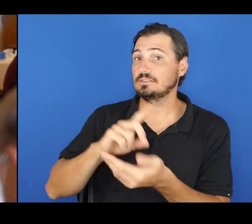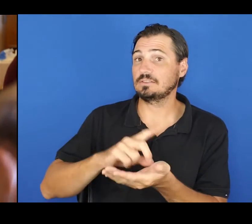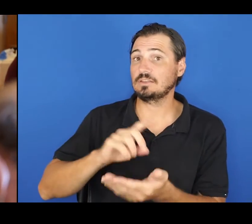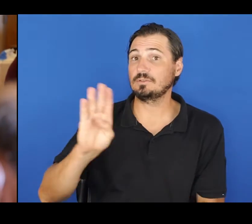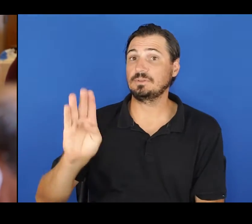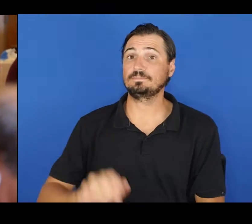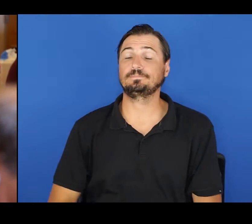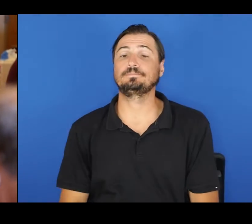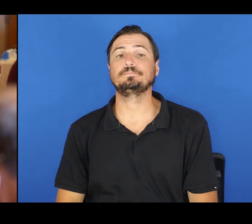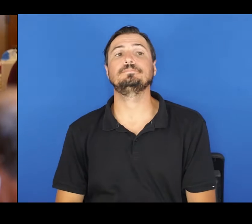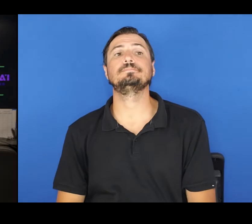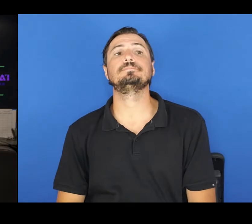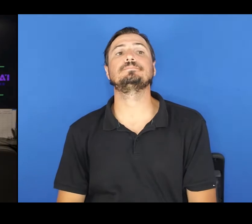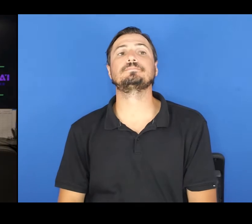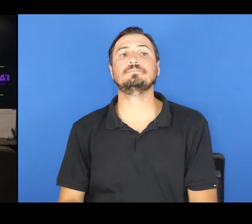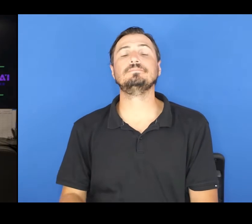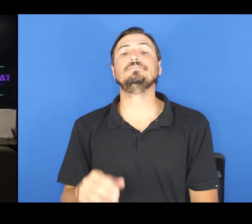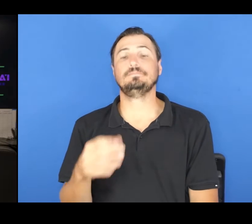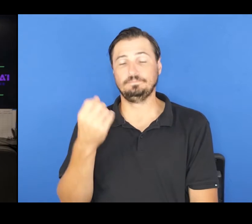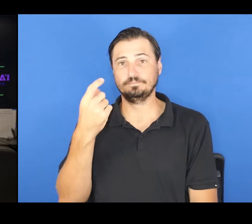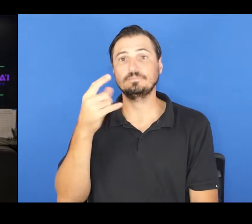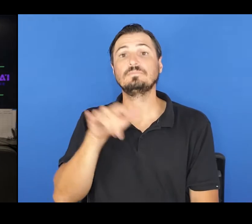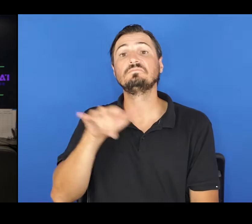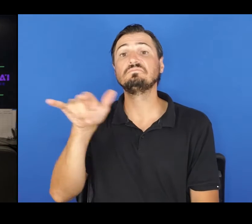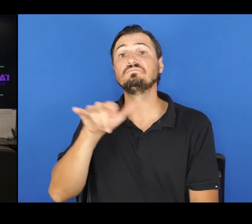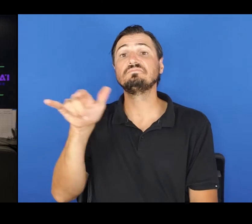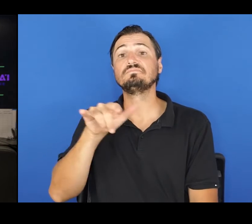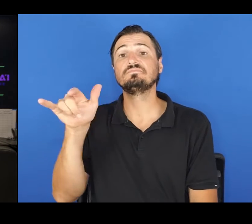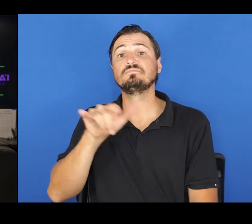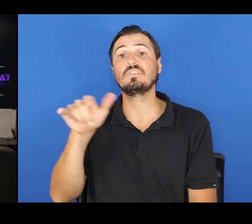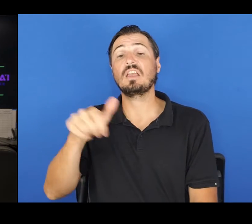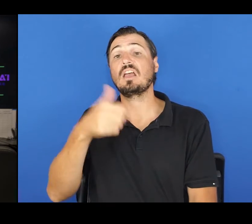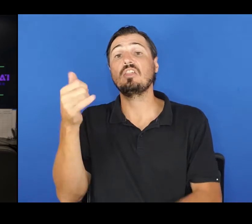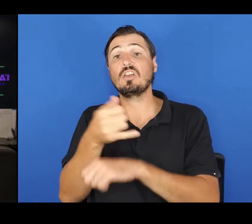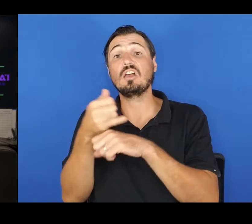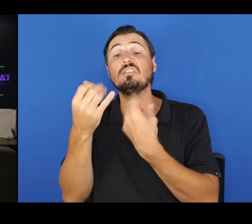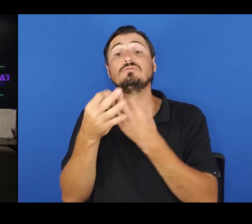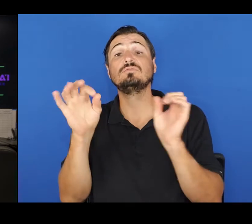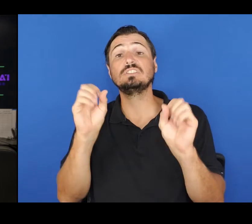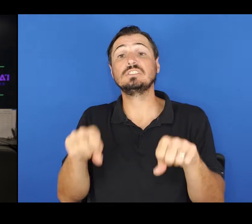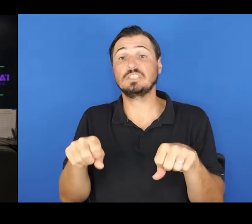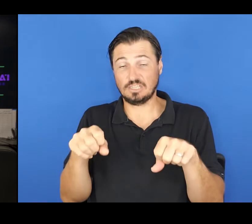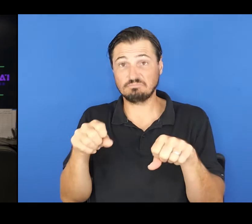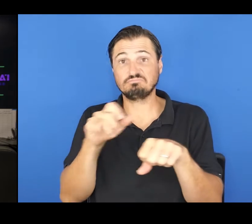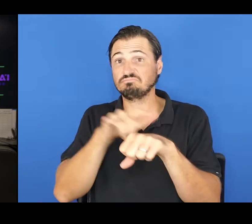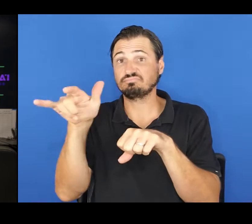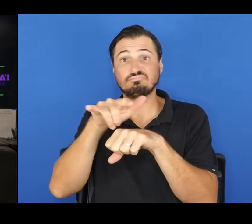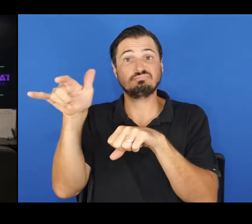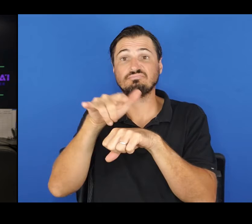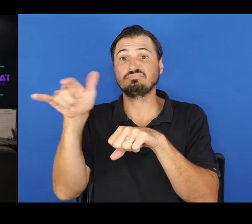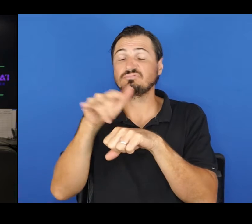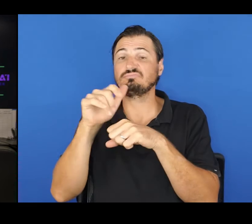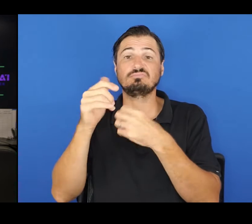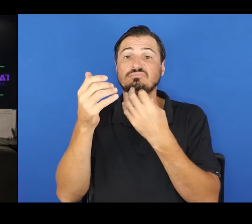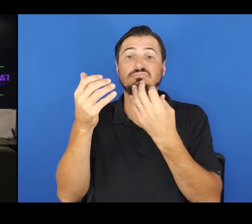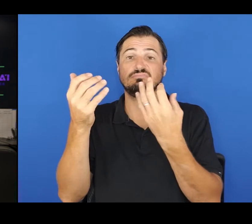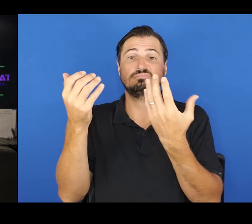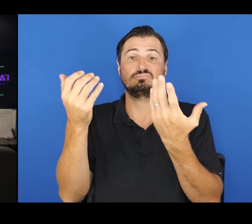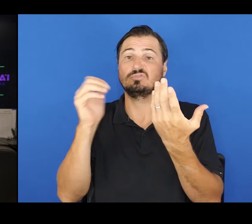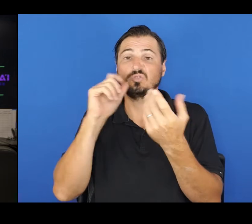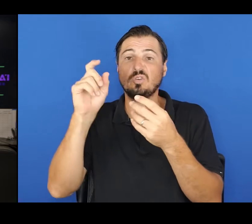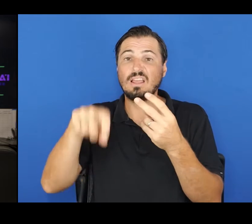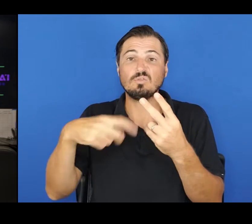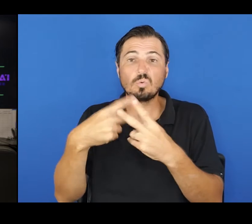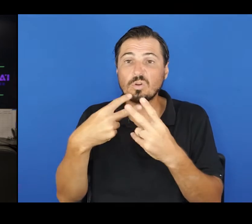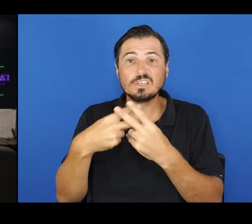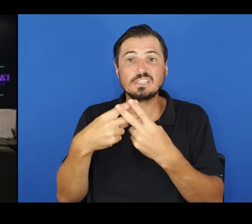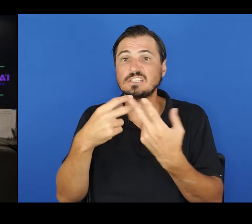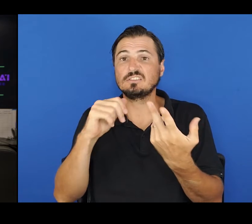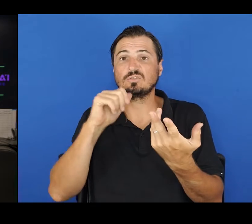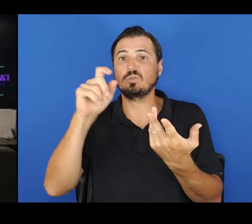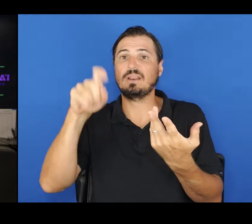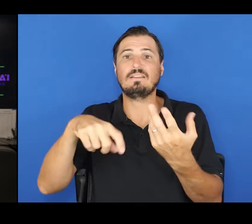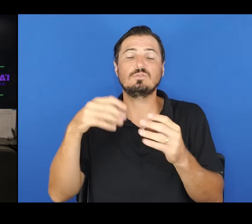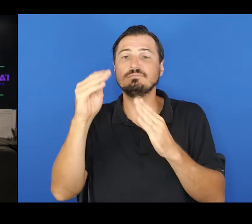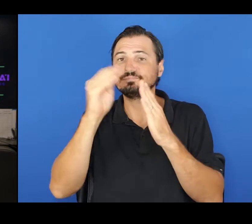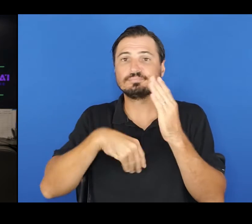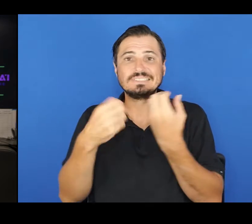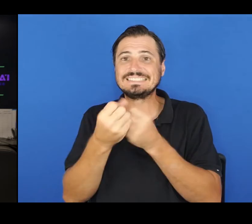The interisland travel quarantine under the Safe Travels Program will be lifted effective Tuesday, June 15. This means inter-island travelers will no longer be required to complete a Safe Travels